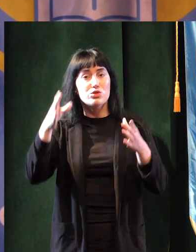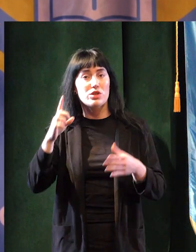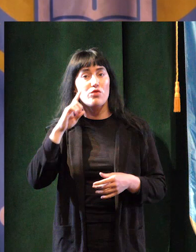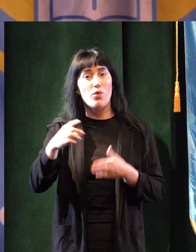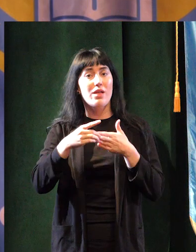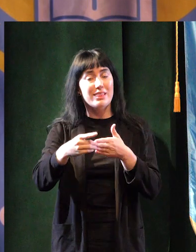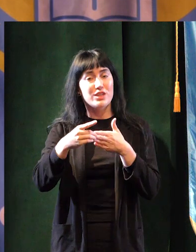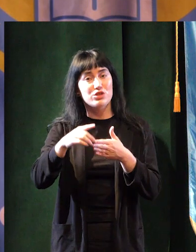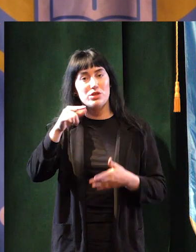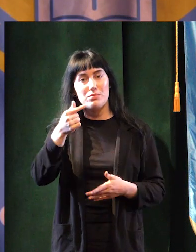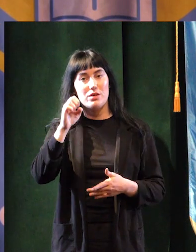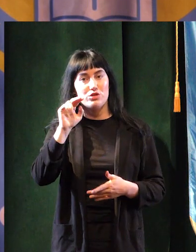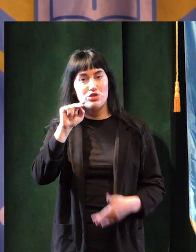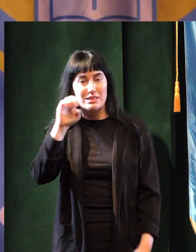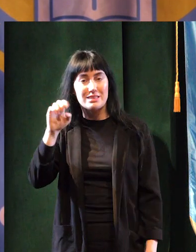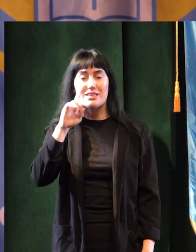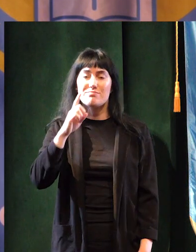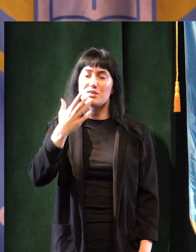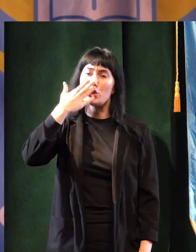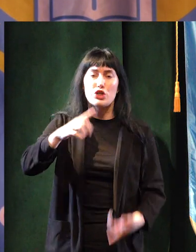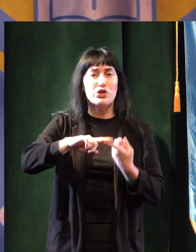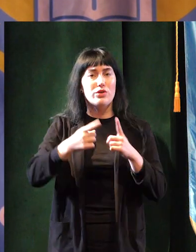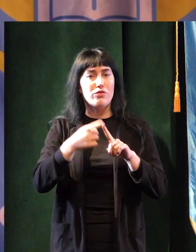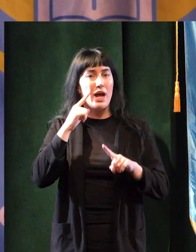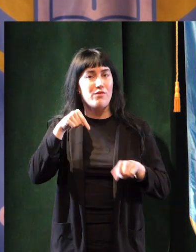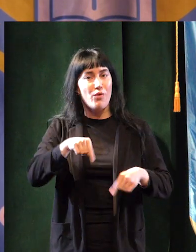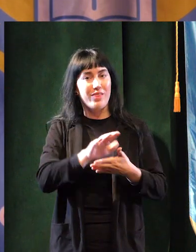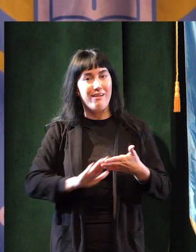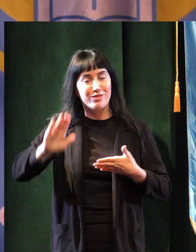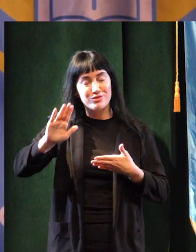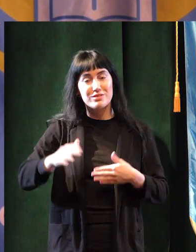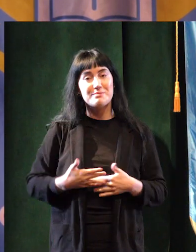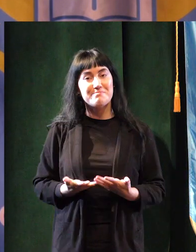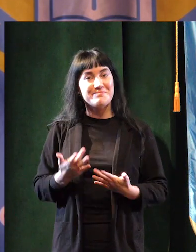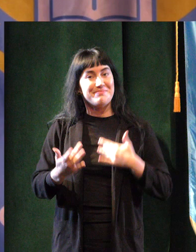genesee and a dear friend to Genesee Community College we're delighted that